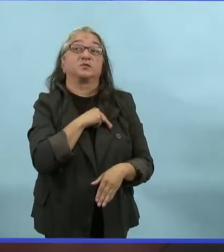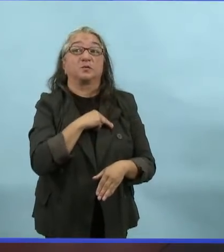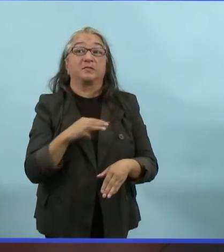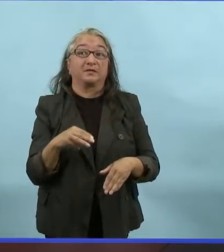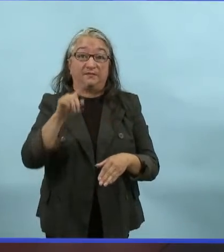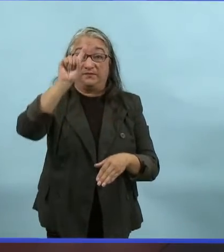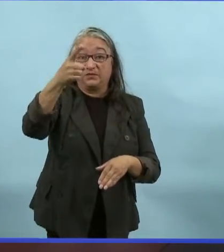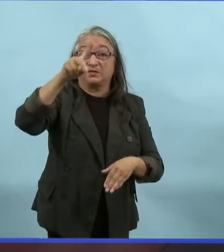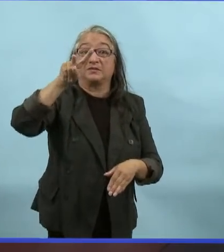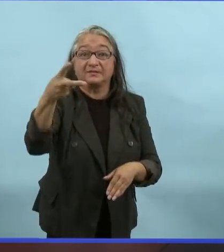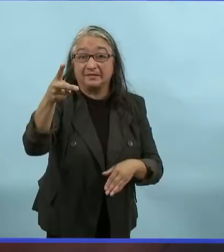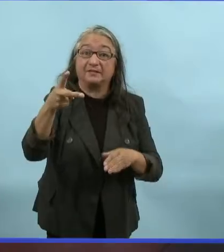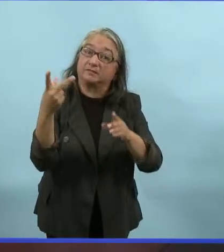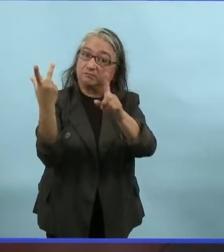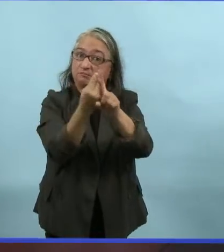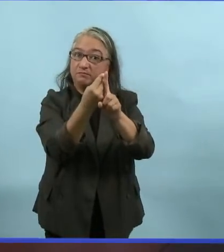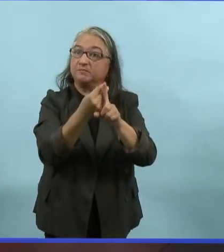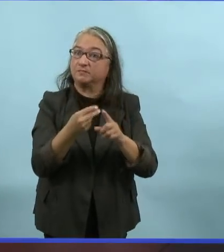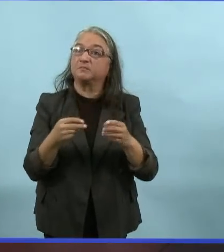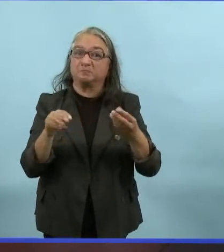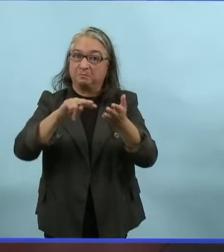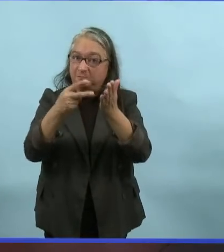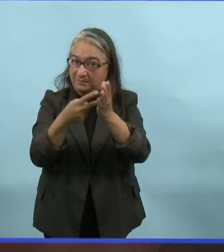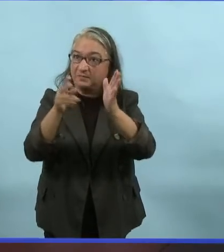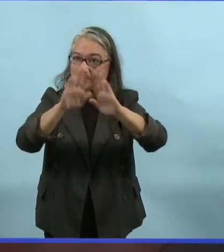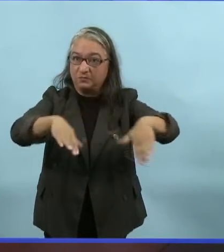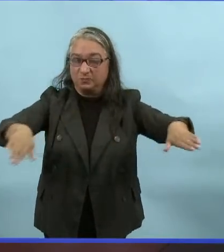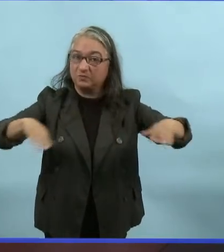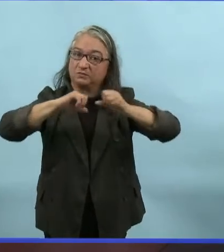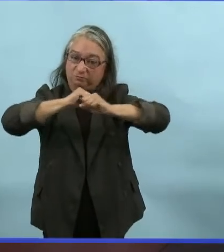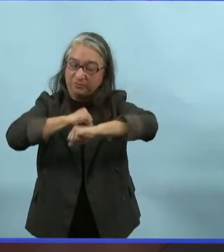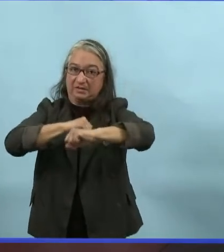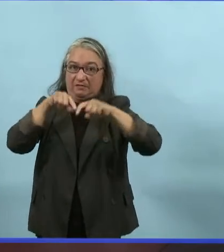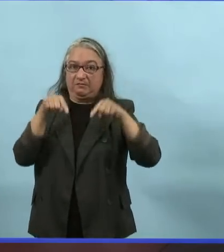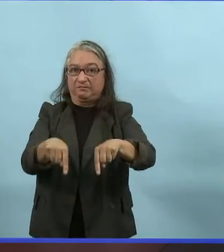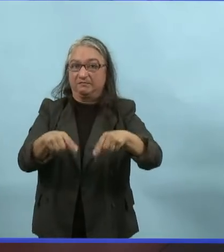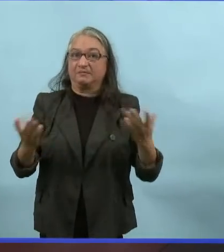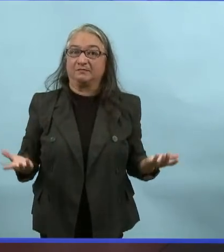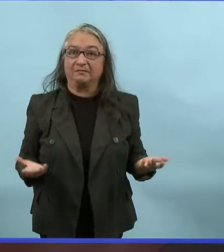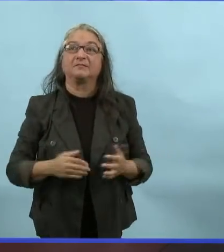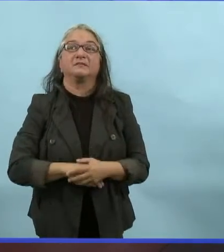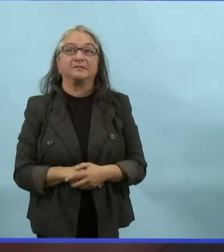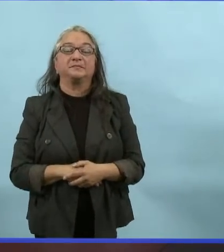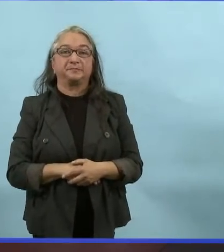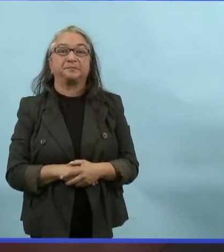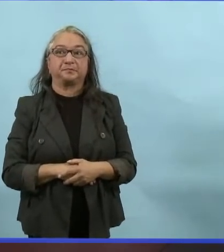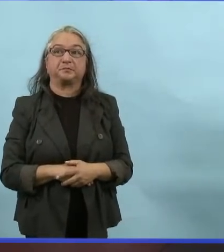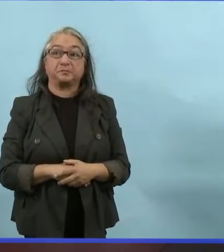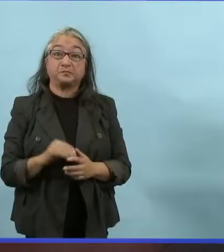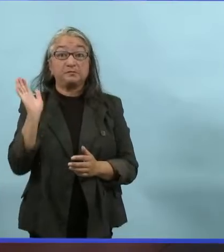really see that the population level benefit so we do want to get to a place where this pandemic